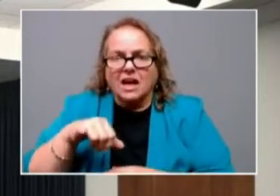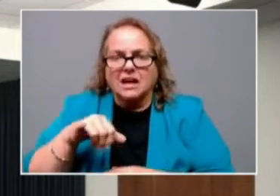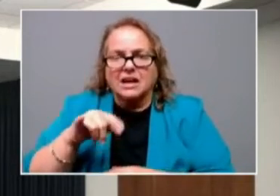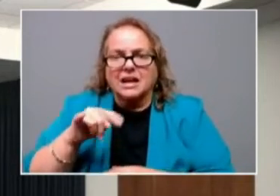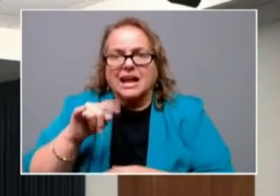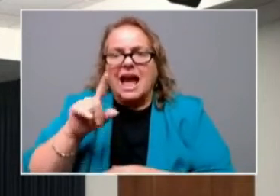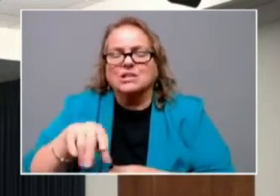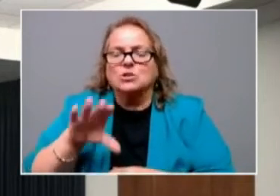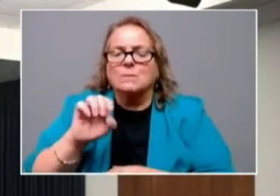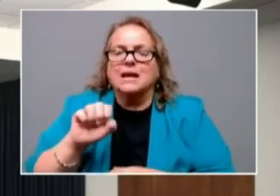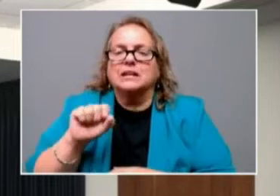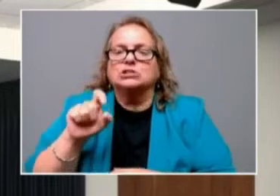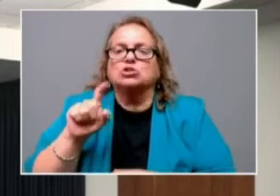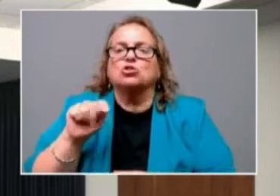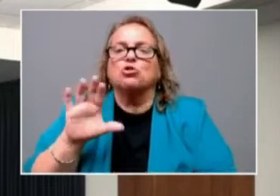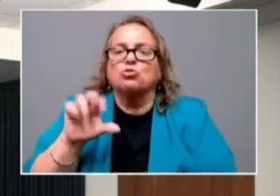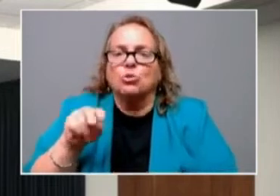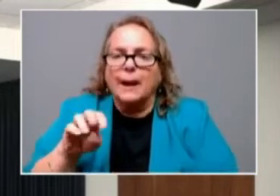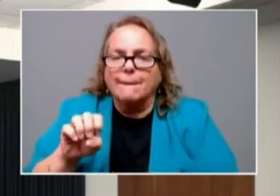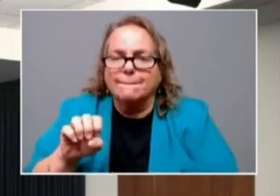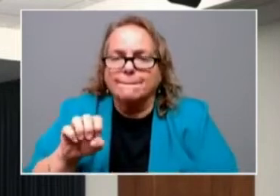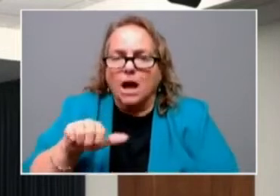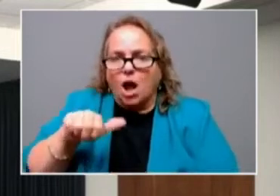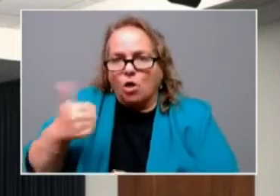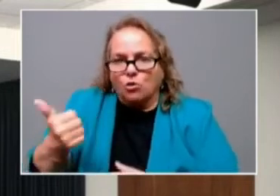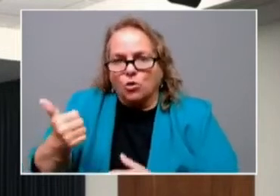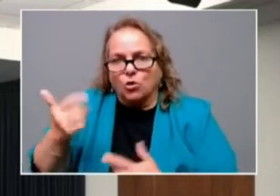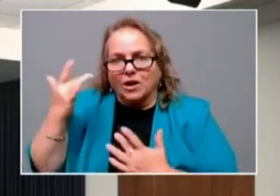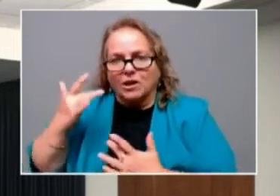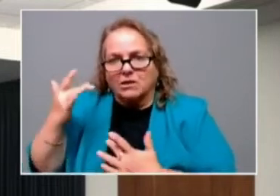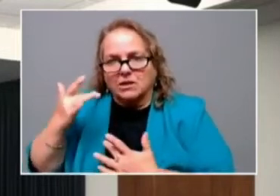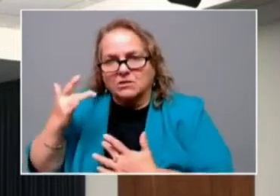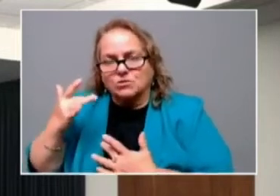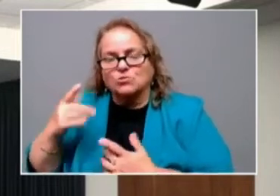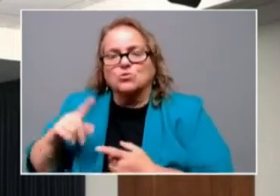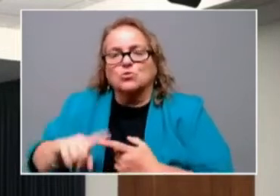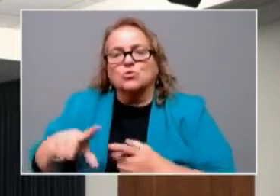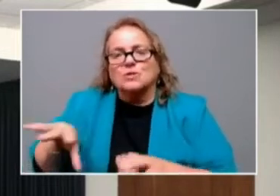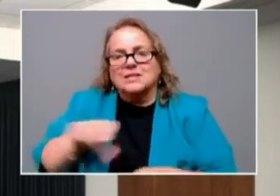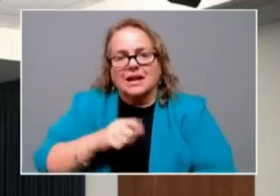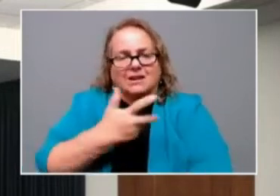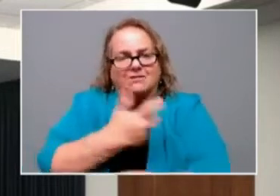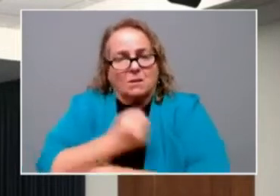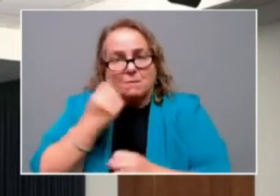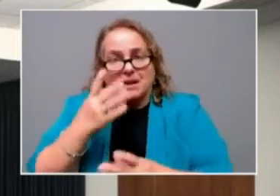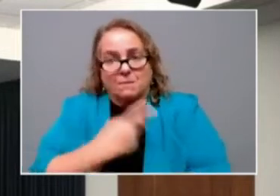morbidity. And you said a lot of patients look like average Kentucky ends. Can you comment to that?